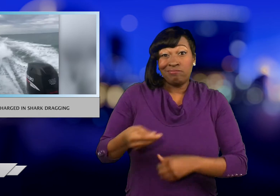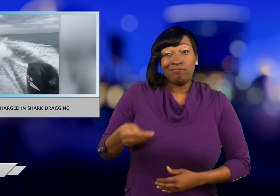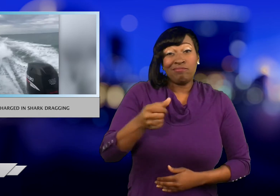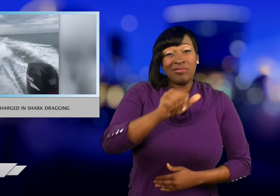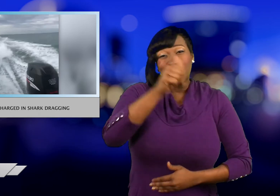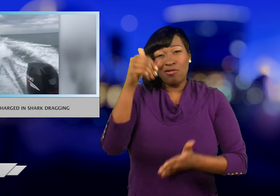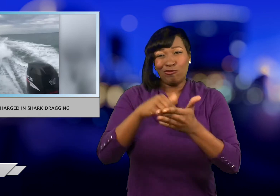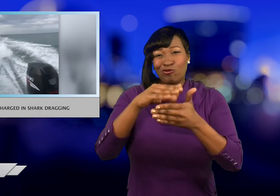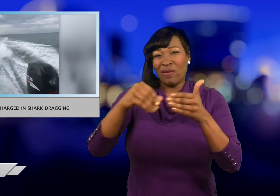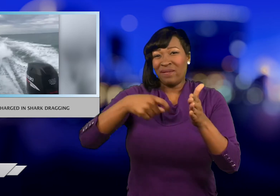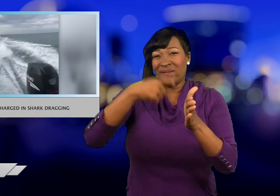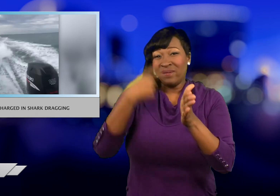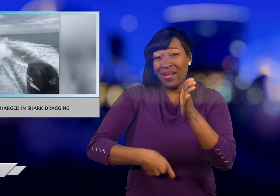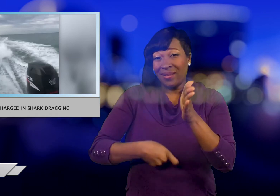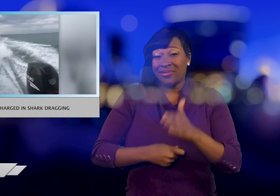and would have to pay a $10,000 fine.